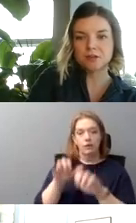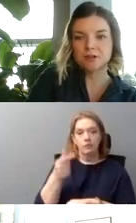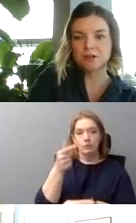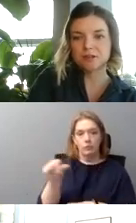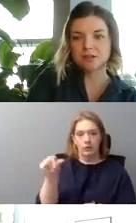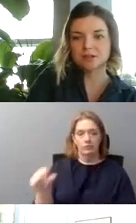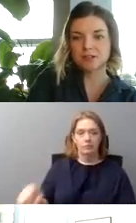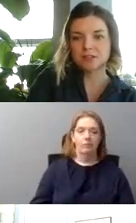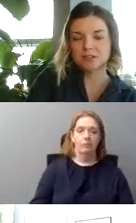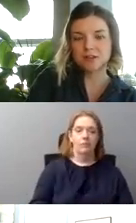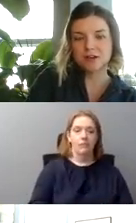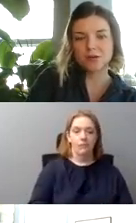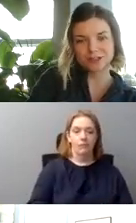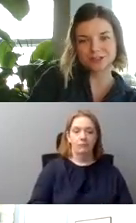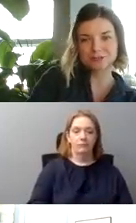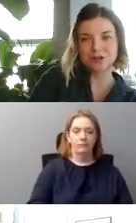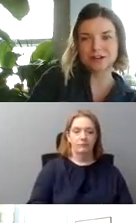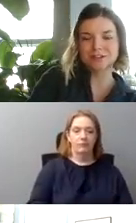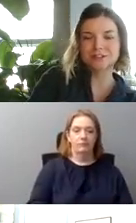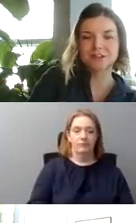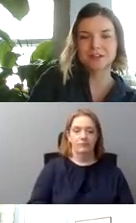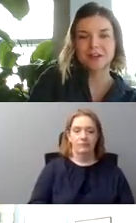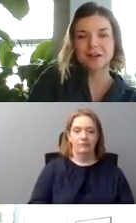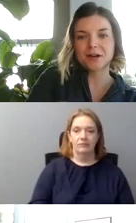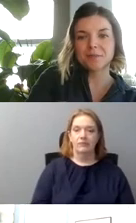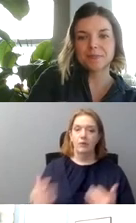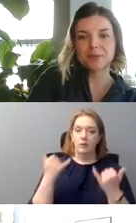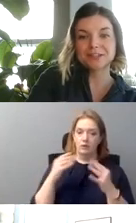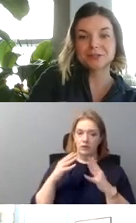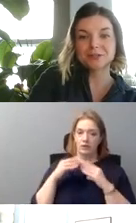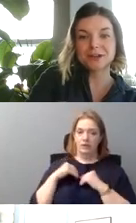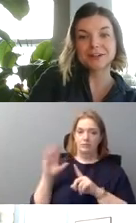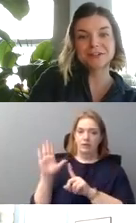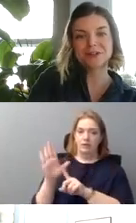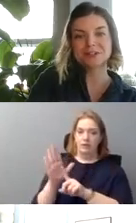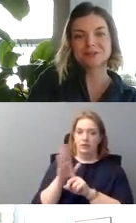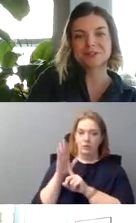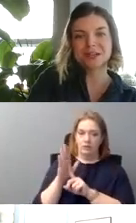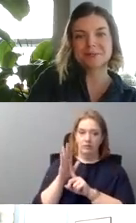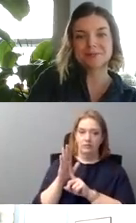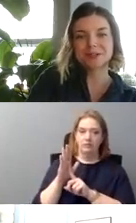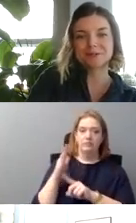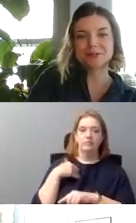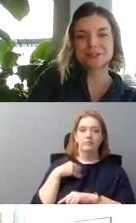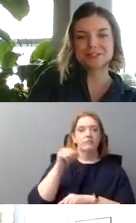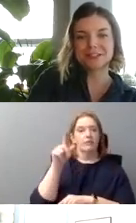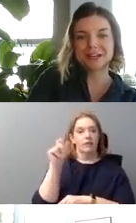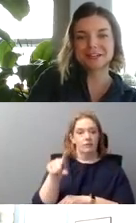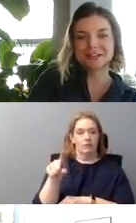we are currently addressing questions from the audience, but I do have another question for you Sam, because we moved to this slide,